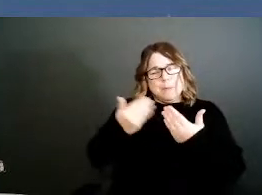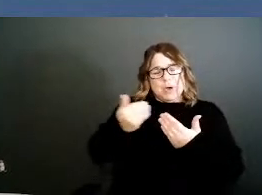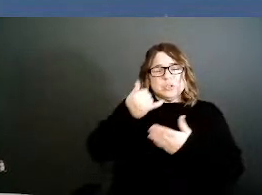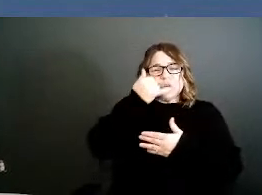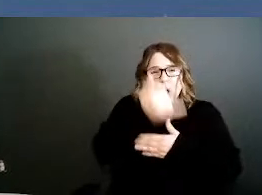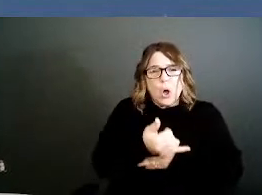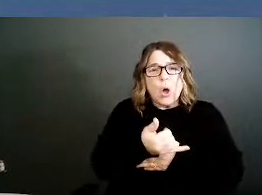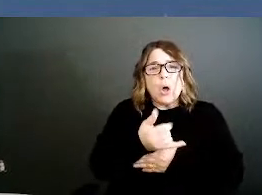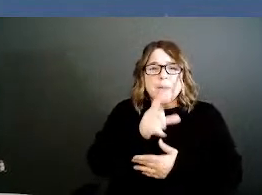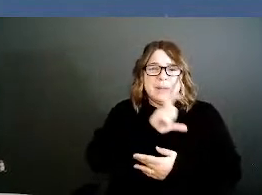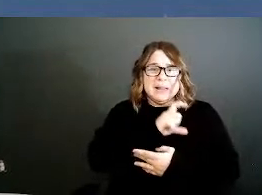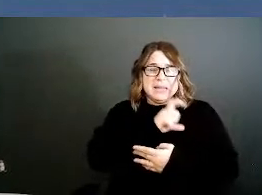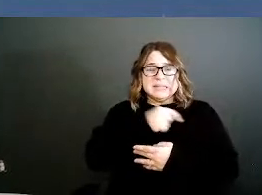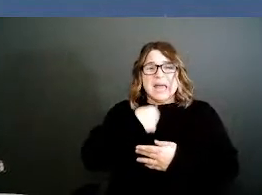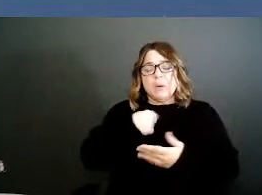THANK YOU FOR LISTENING.